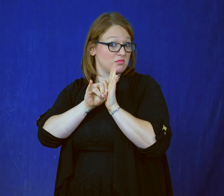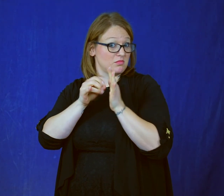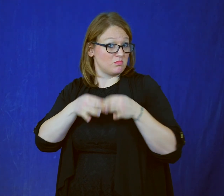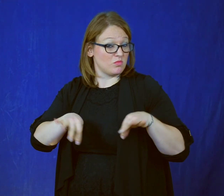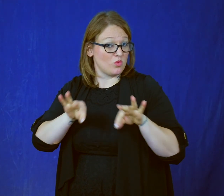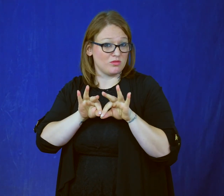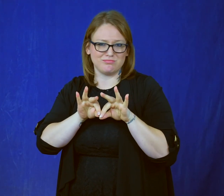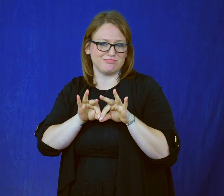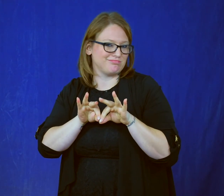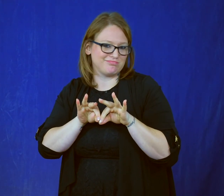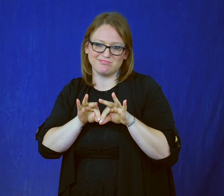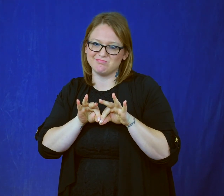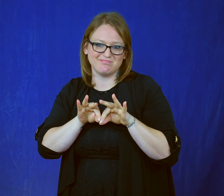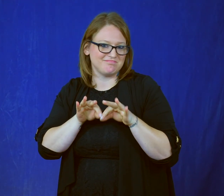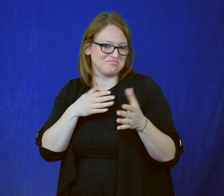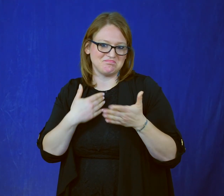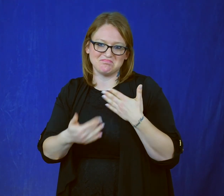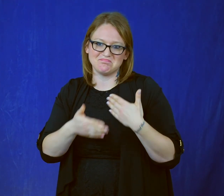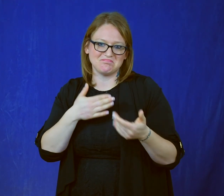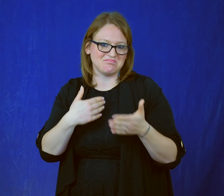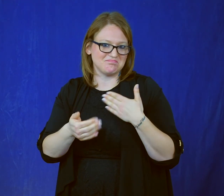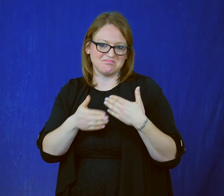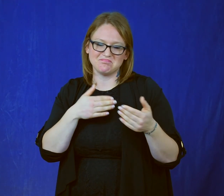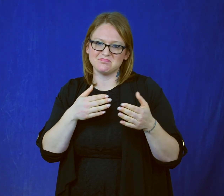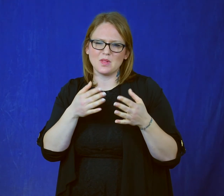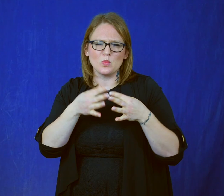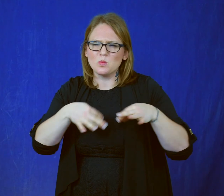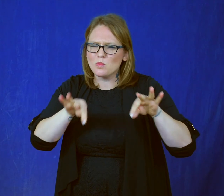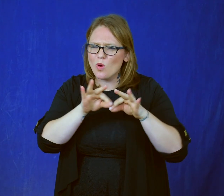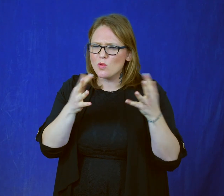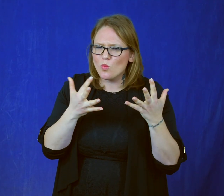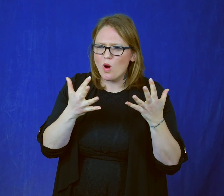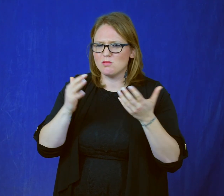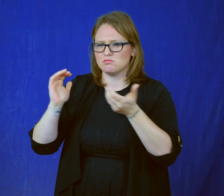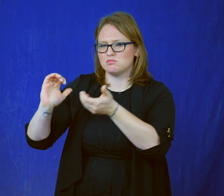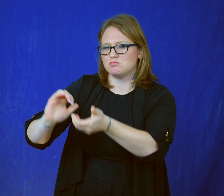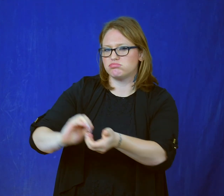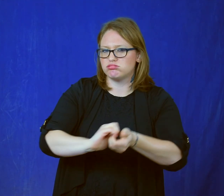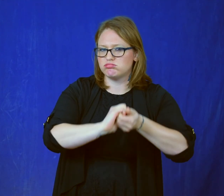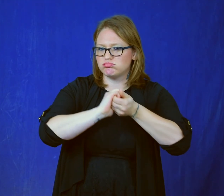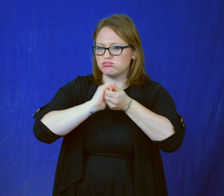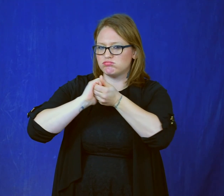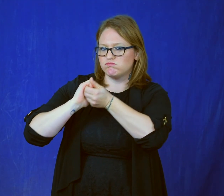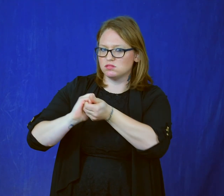It is truly a collaborative effort, as demonstrated by the stakeholders of the Collaborative Plan.